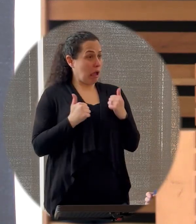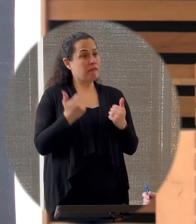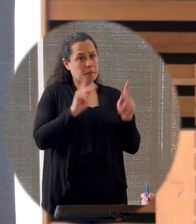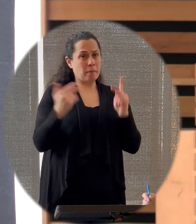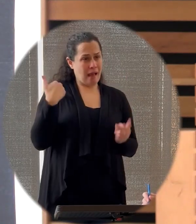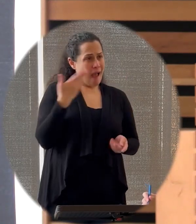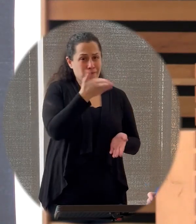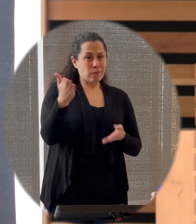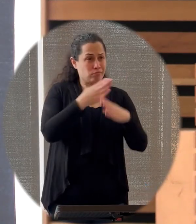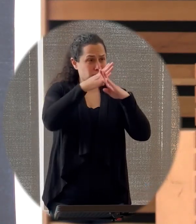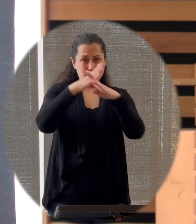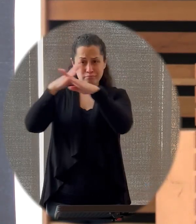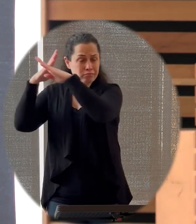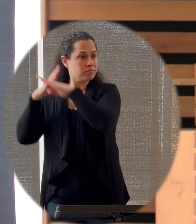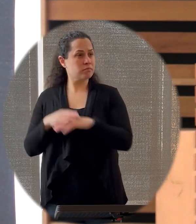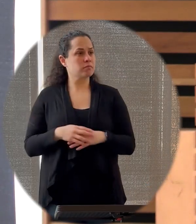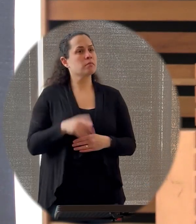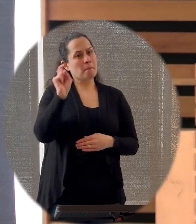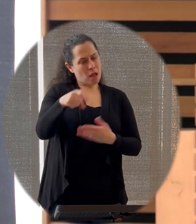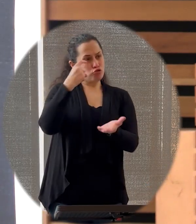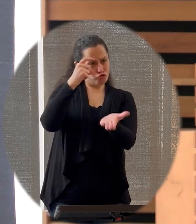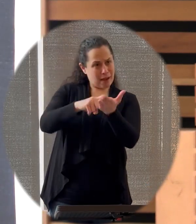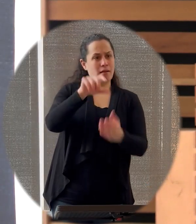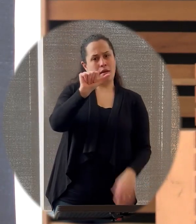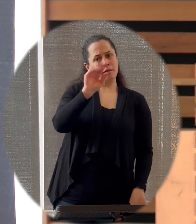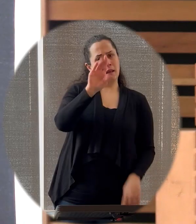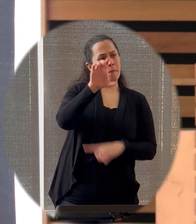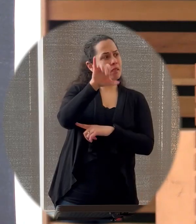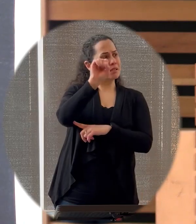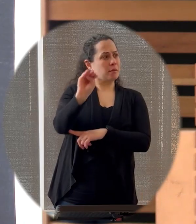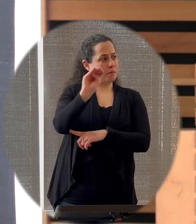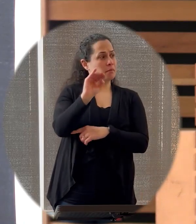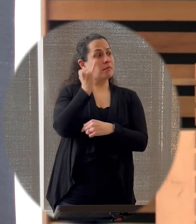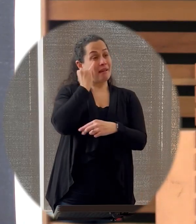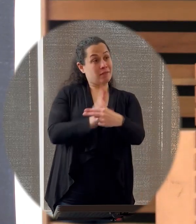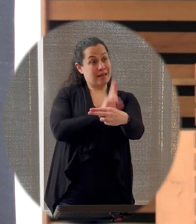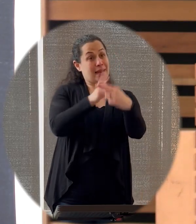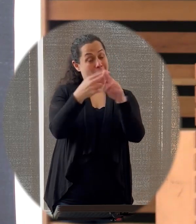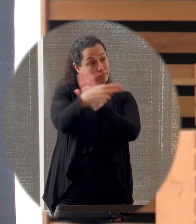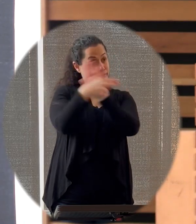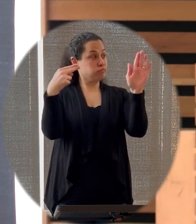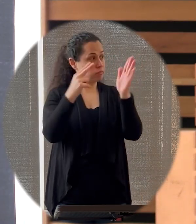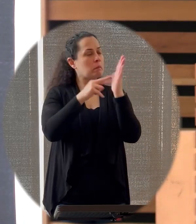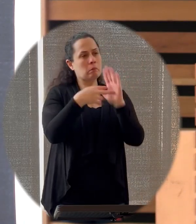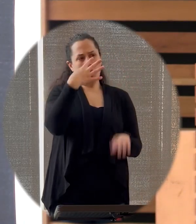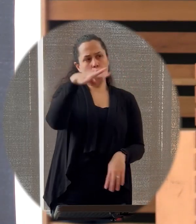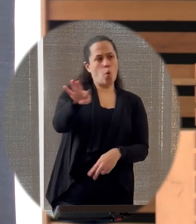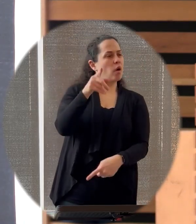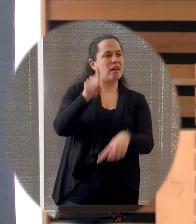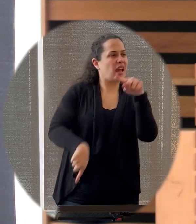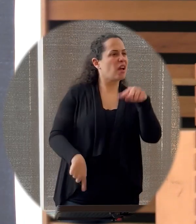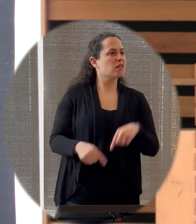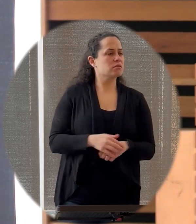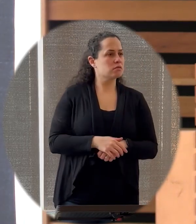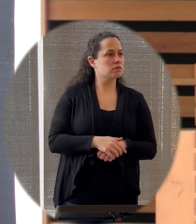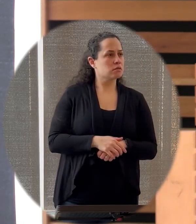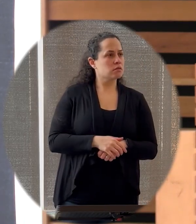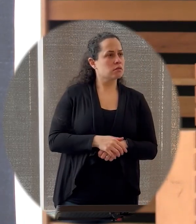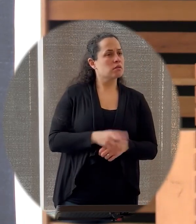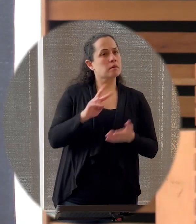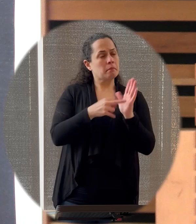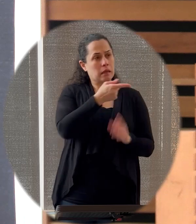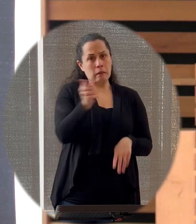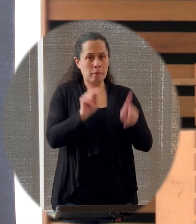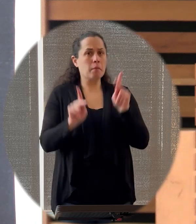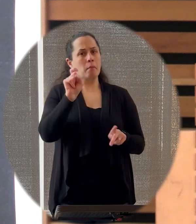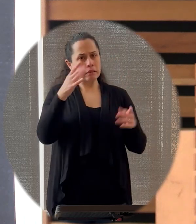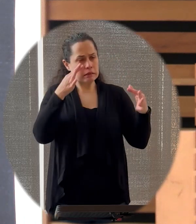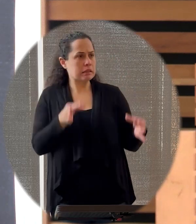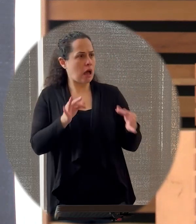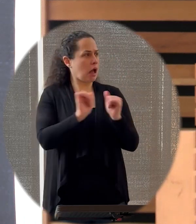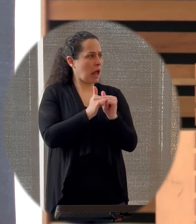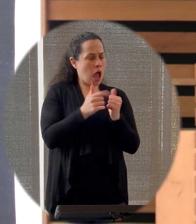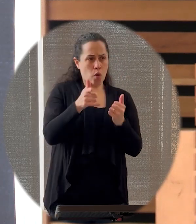it. Once named, it cannot be ignored. Every one of us then must decide what we intend to do about it.